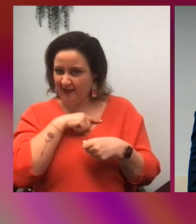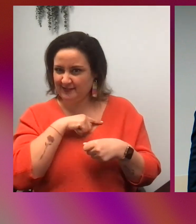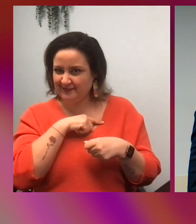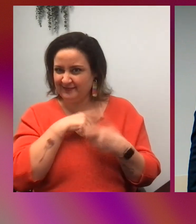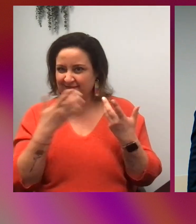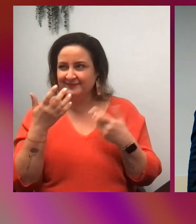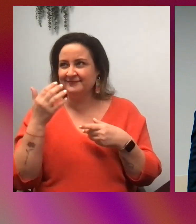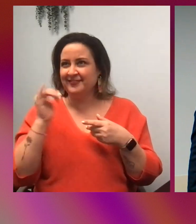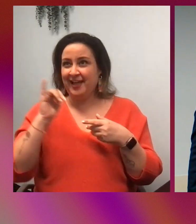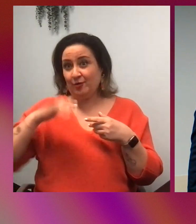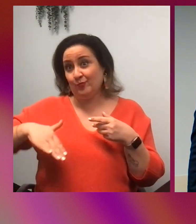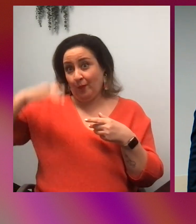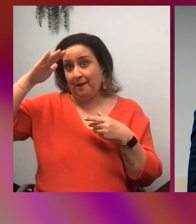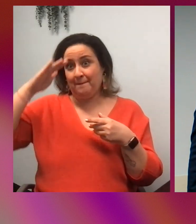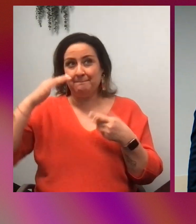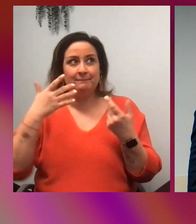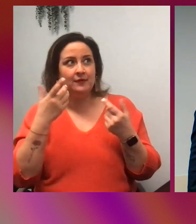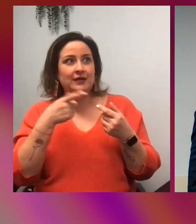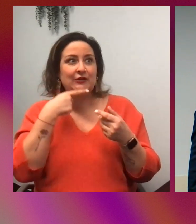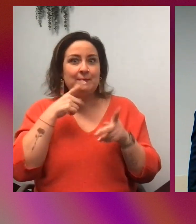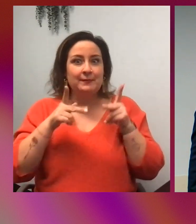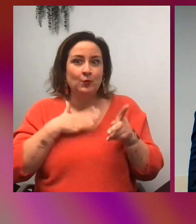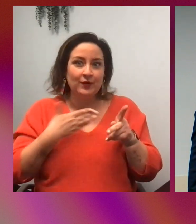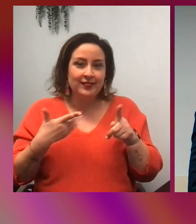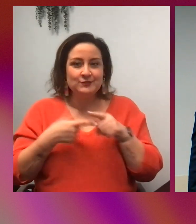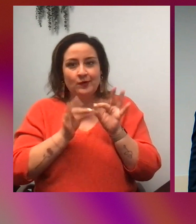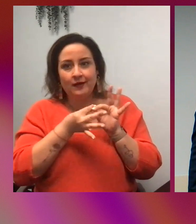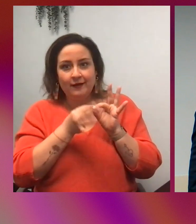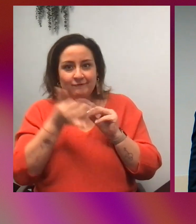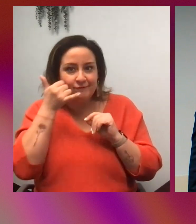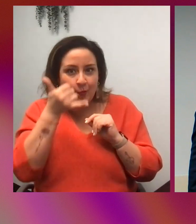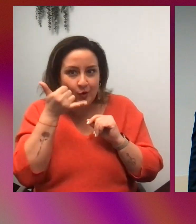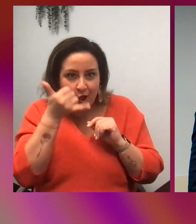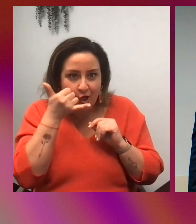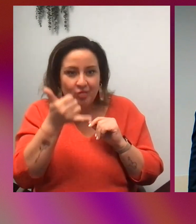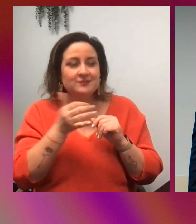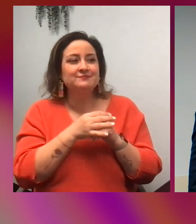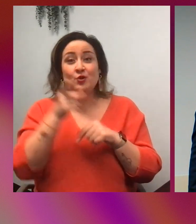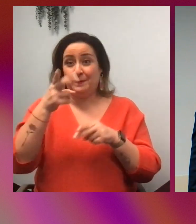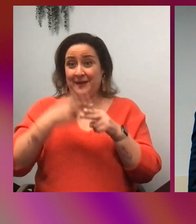For example, growing up I had to interpret phone calls,